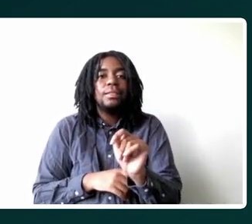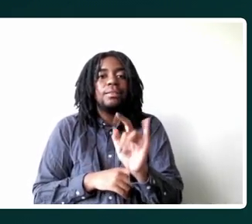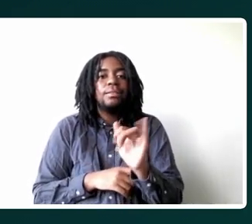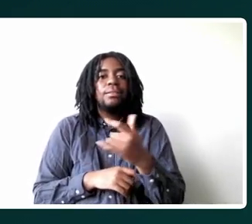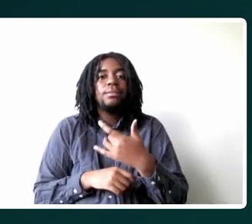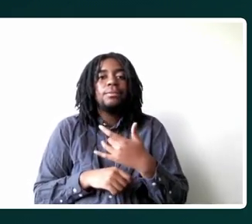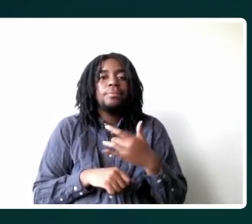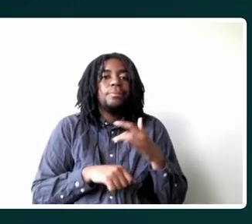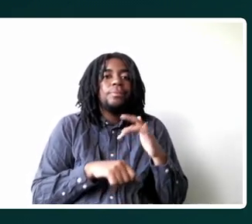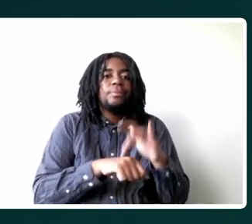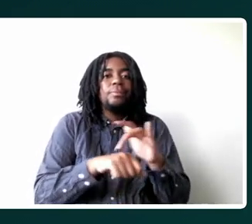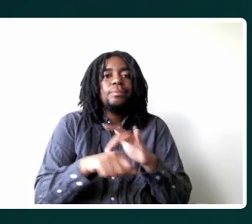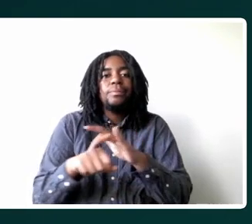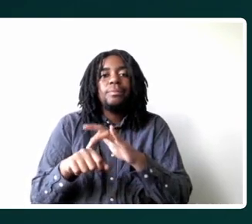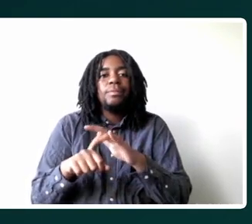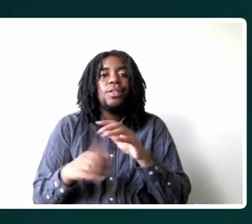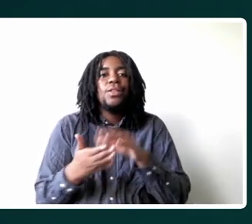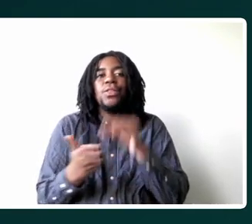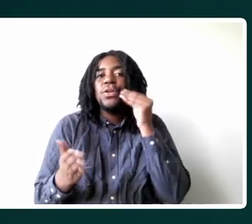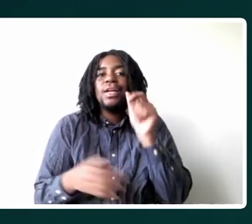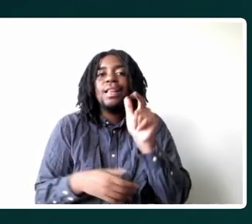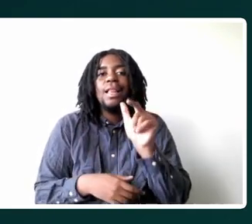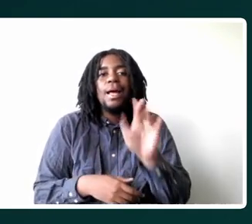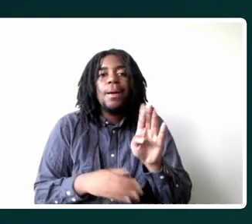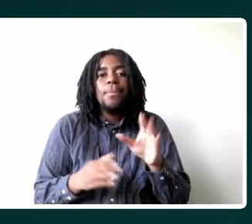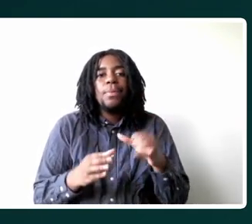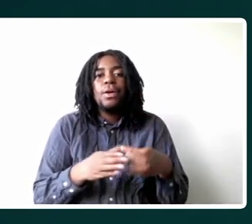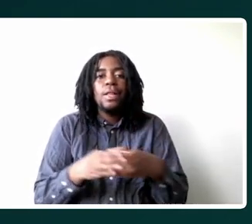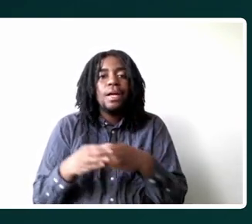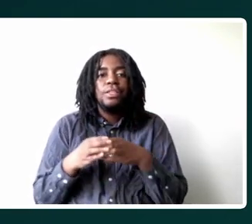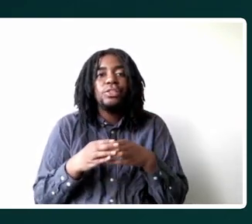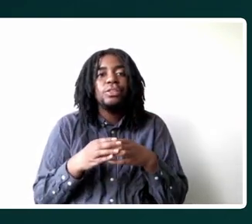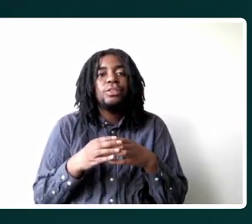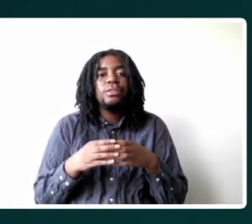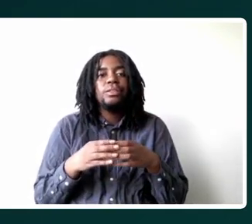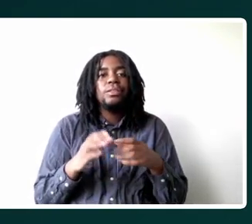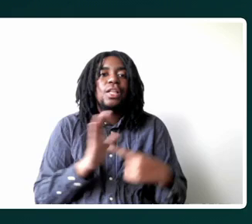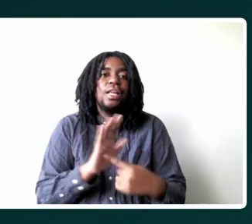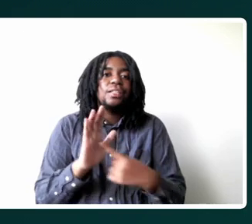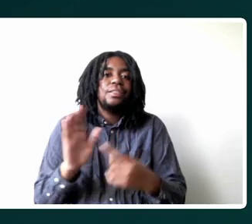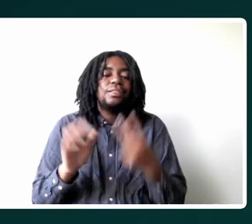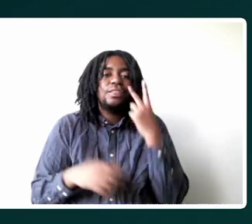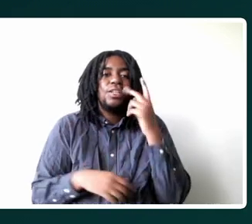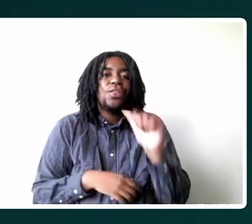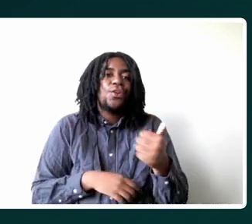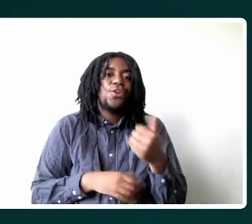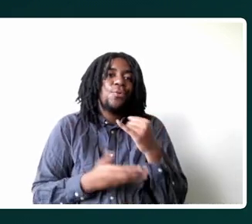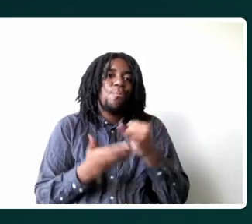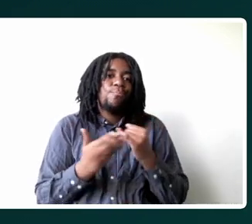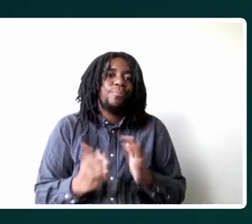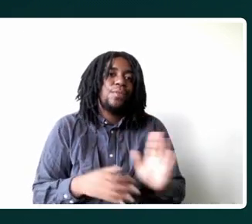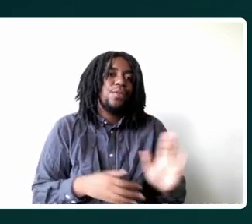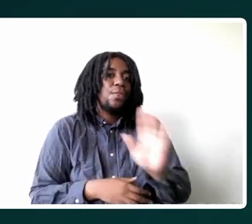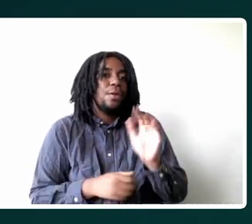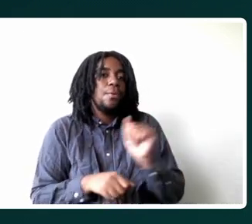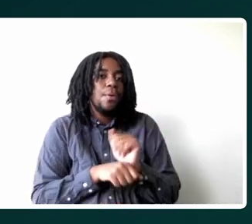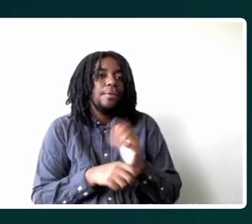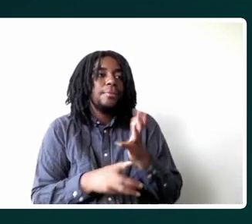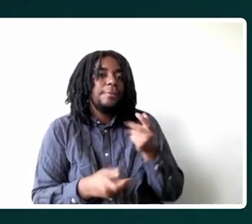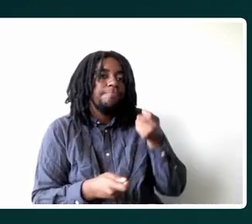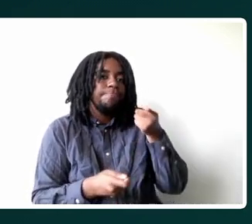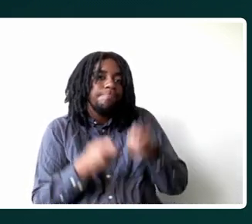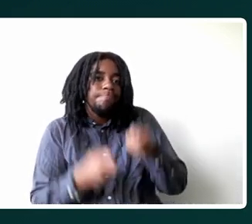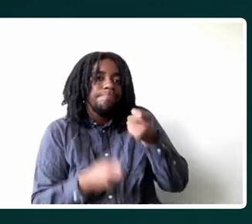and see what other artists have done and tweak it for your own audiences? That is